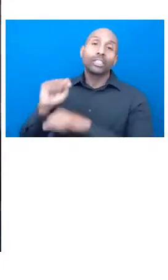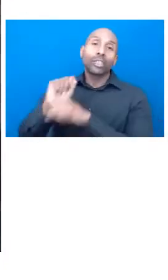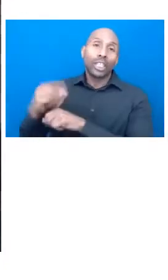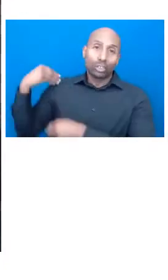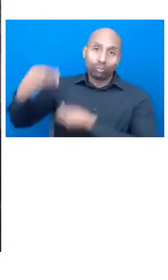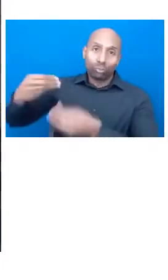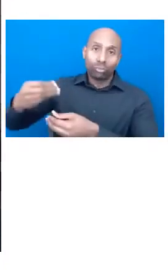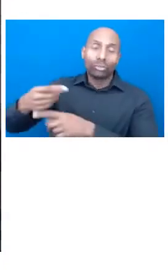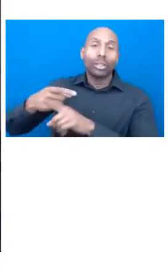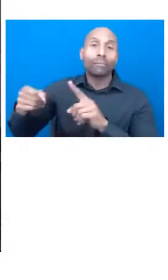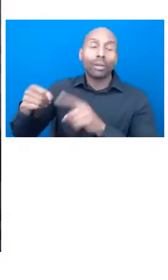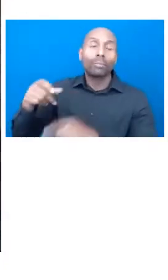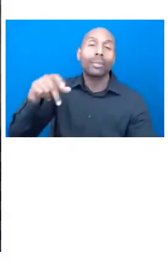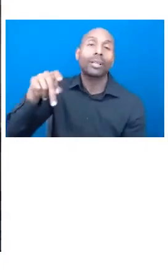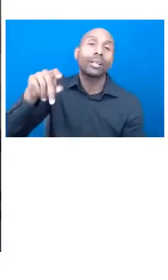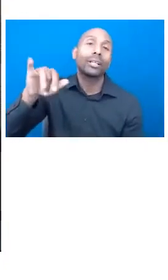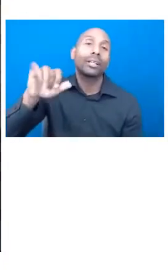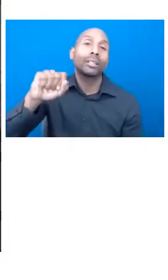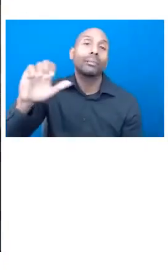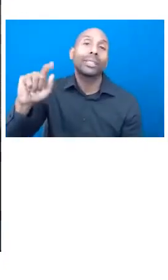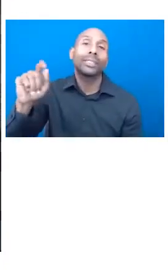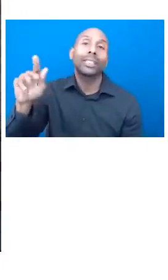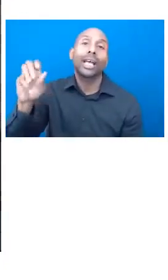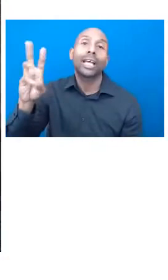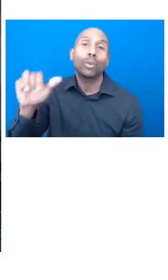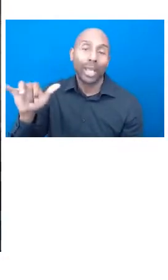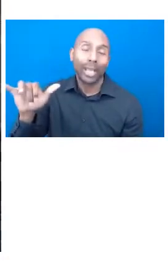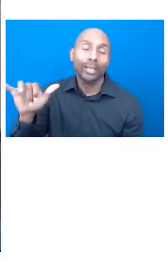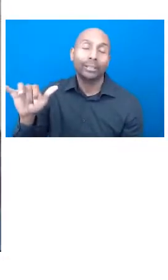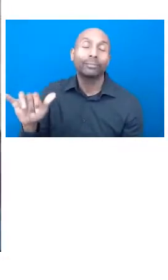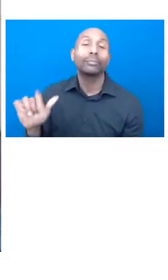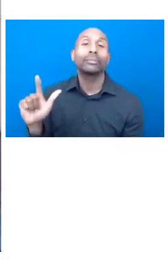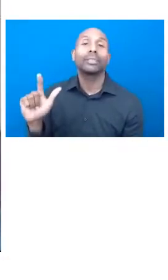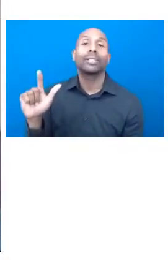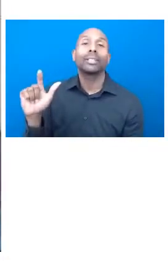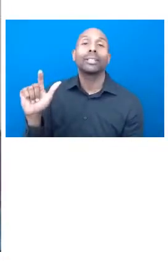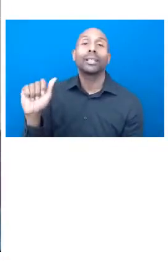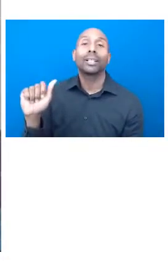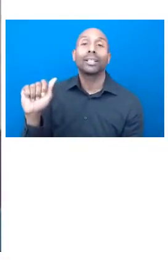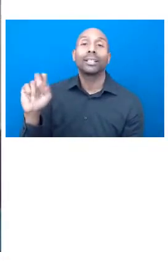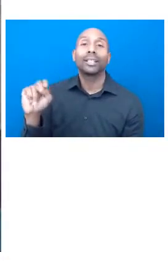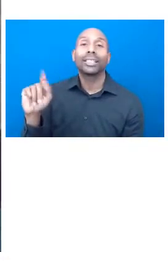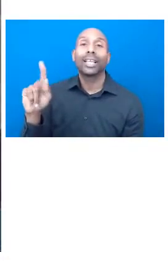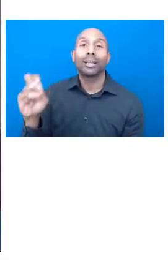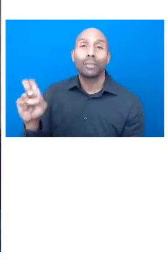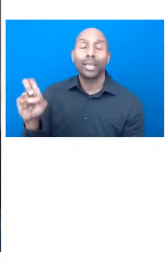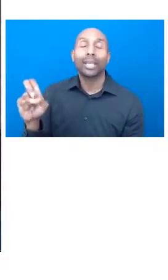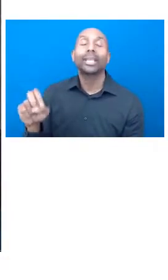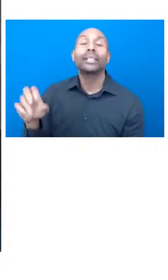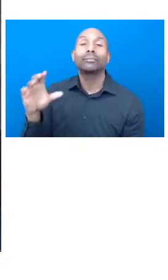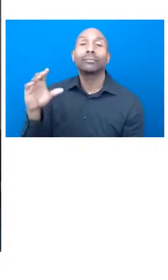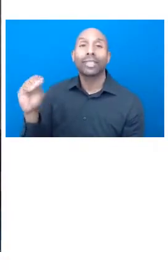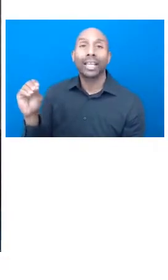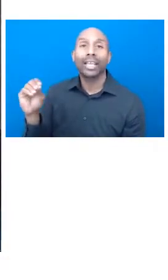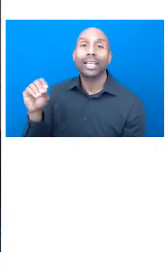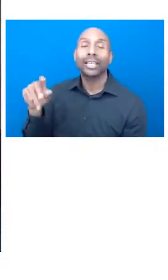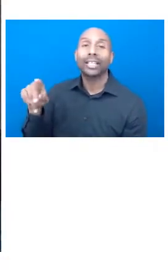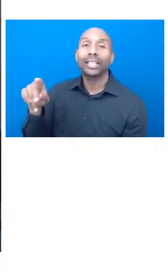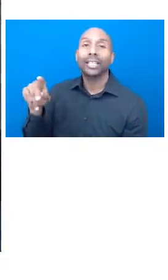The vast coastal area known today as Baltimore City, Maryland, sustained indigenous people beginning in the 1600s. Indigenous communities were then decimated or forced to move.